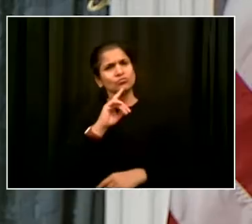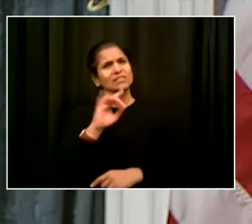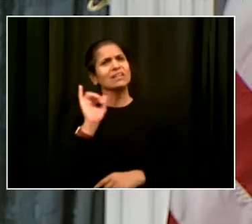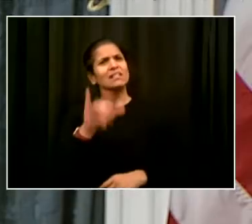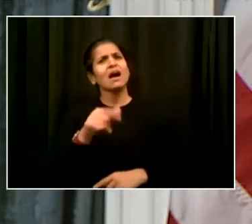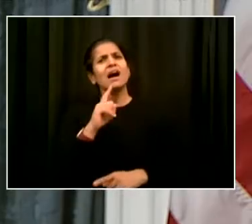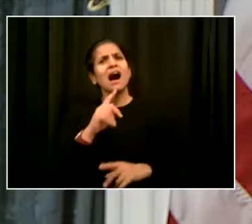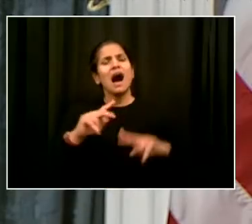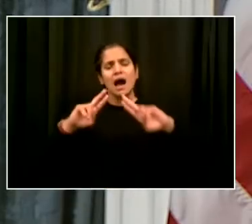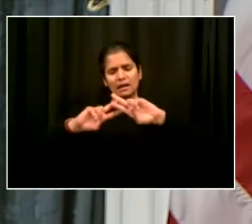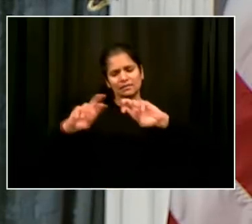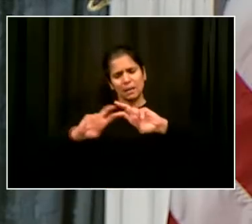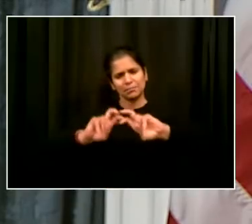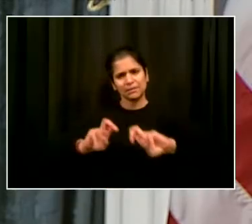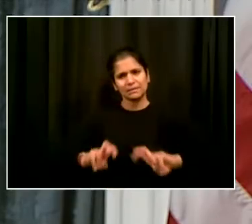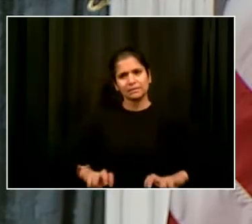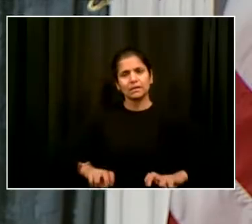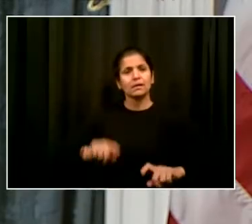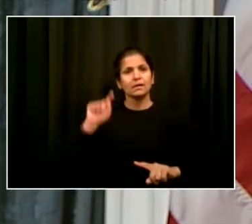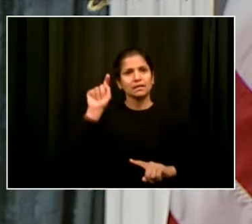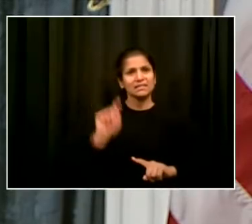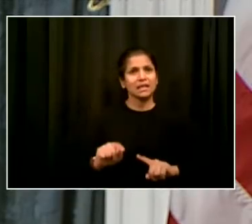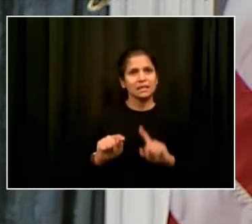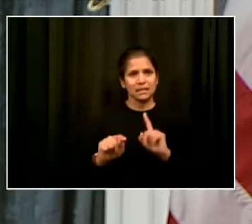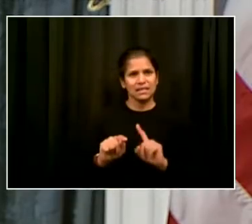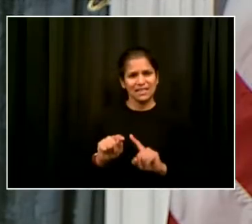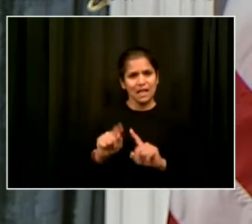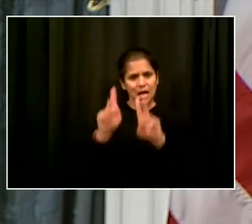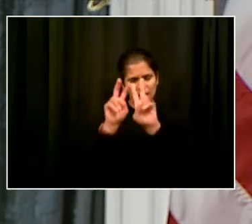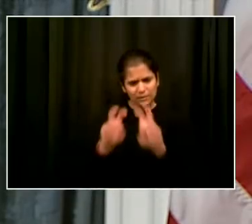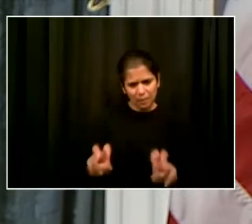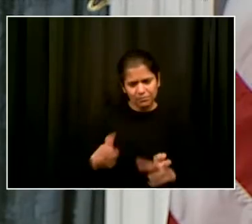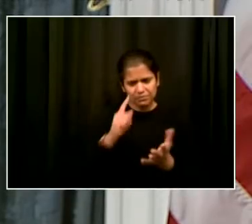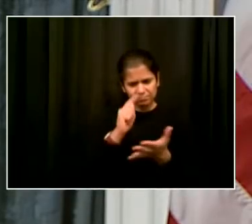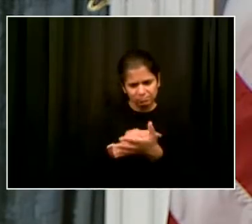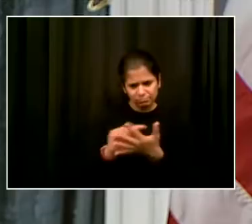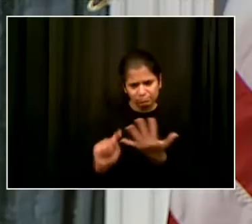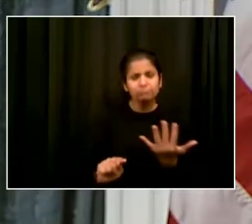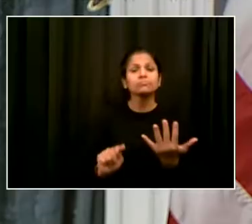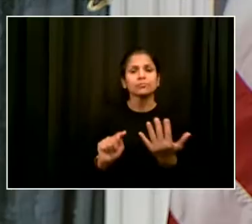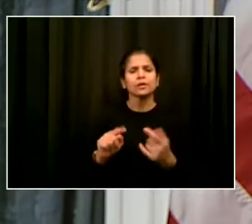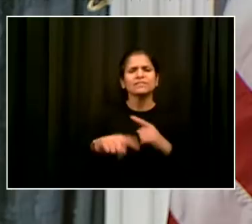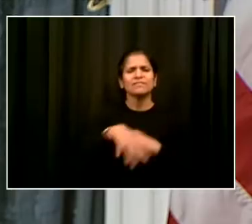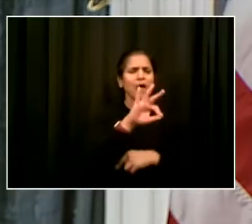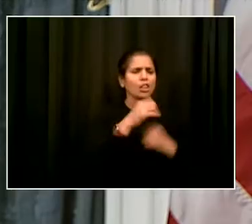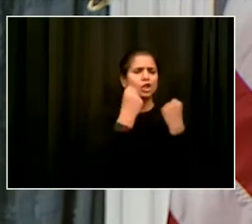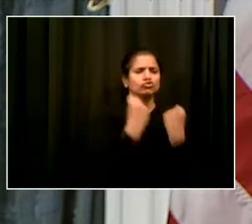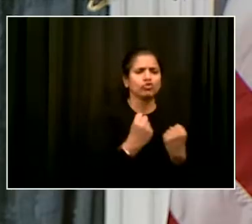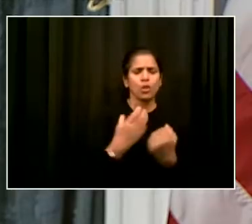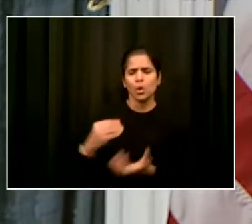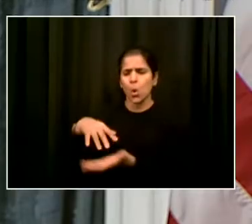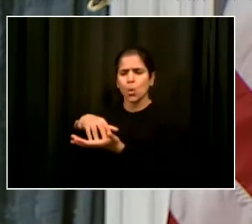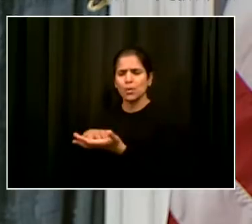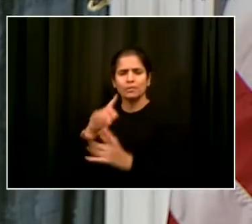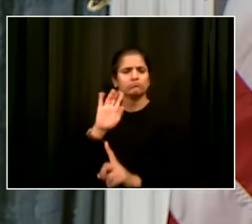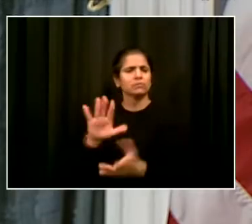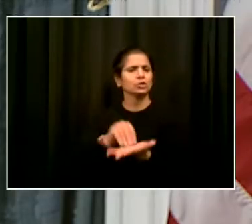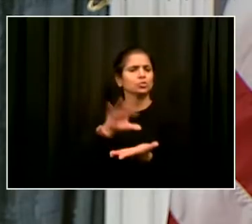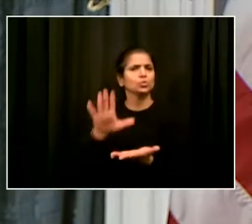SHE GET THOSE RESULTS YOU COMPARAROE THSSE RESULTS TO ANOTHER POINT IN TIME, THAT'S NOT T WHAT WE'RE TALKING ABOUT. WHAT WE ARE TALKING ABOUT HIS FORMATIVE ASSESSMENT.